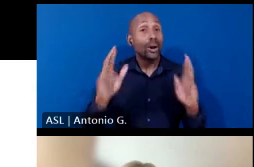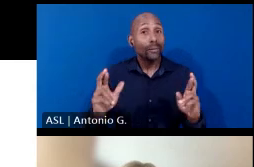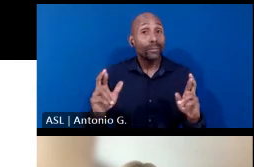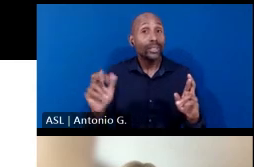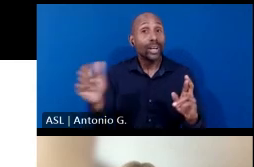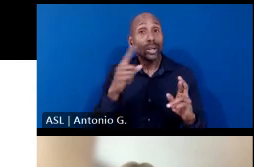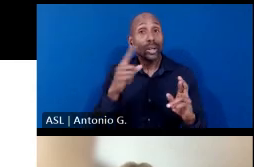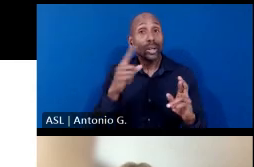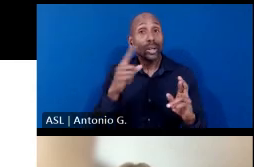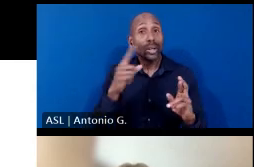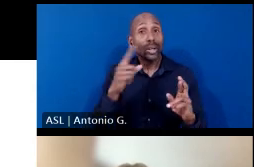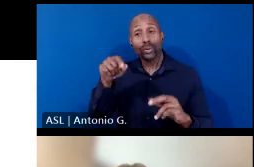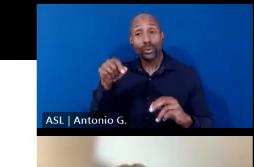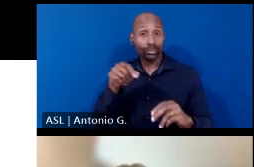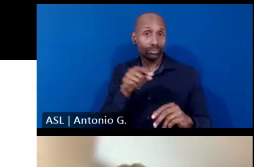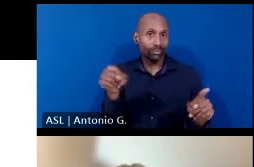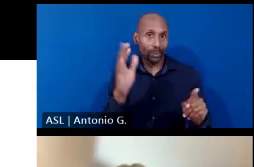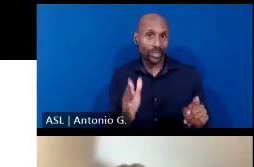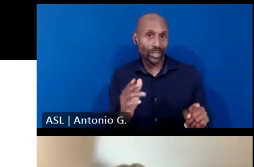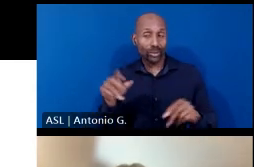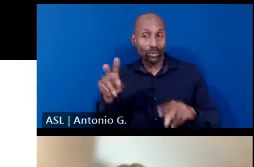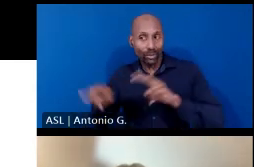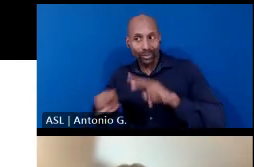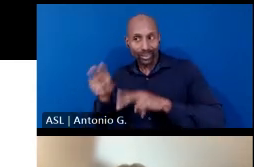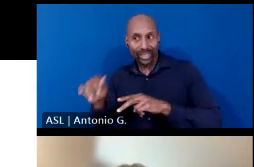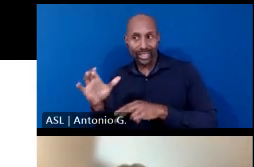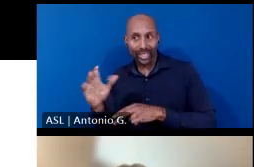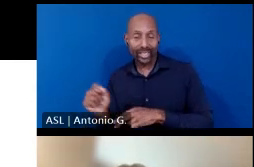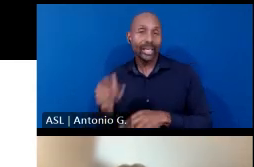I know there's a lot happening in there, so you might have to scroll a little bit.